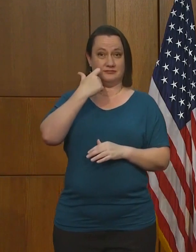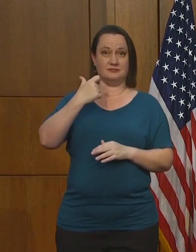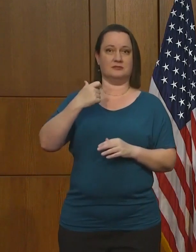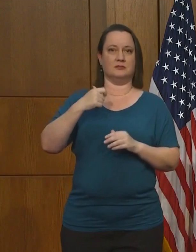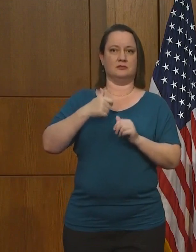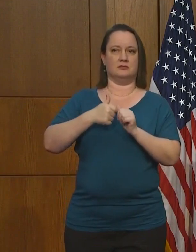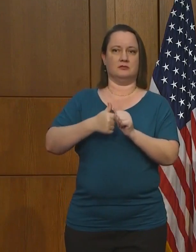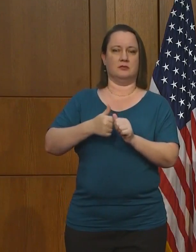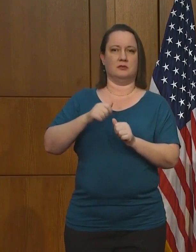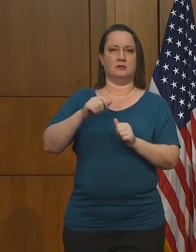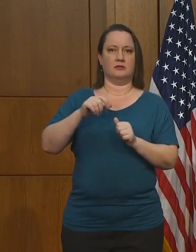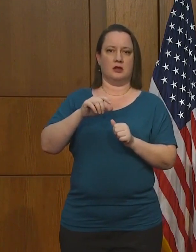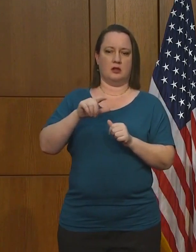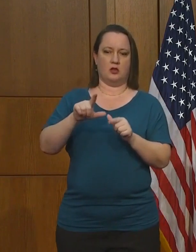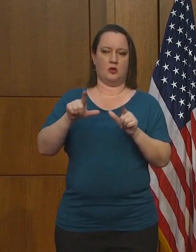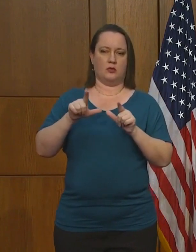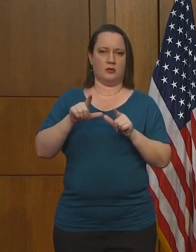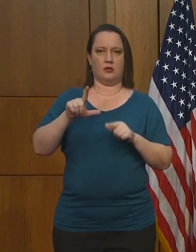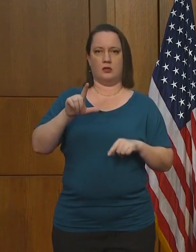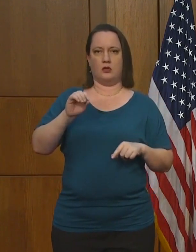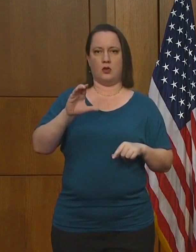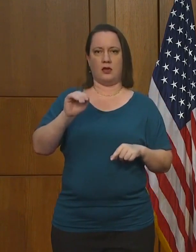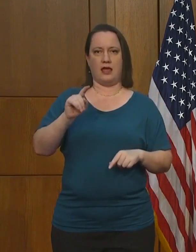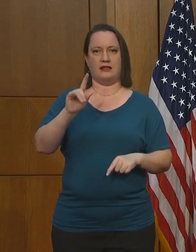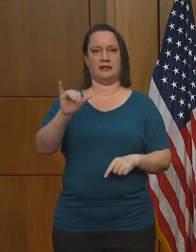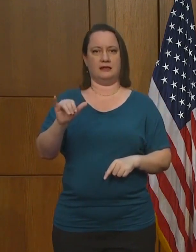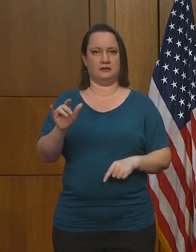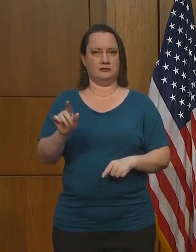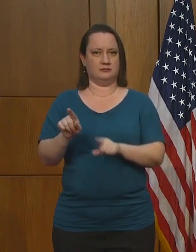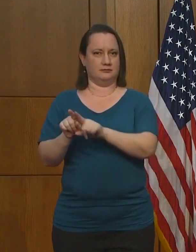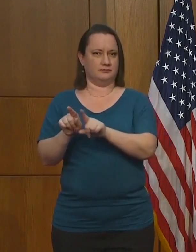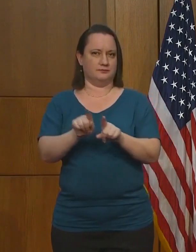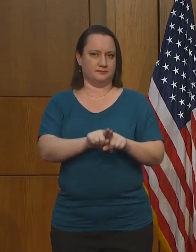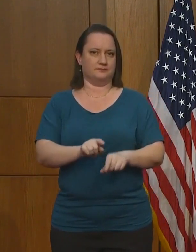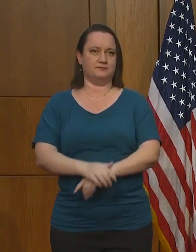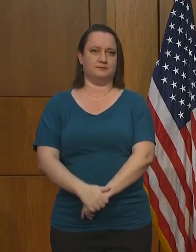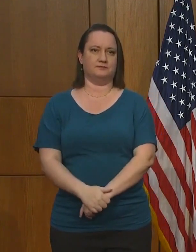COUNTIES AND- RECENTLY WE'VE